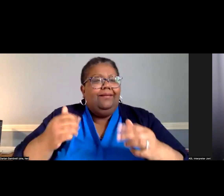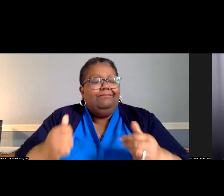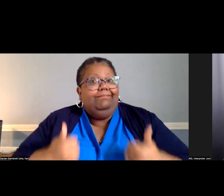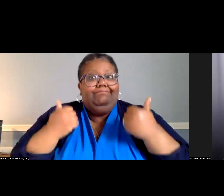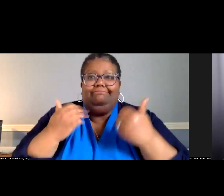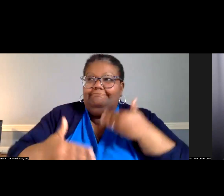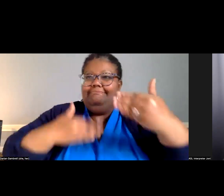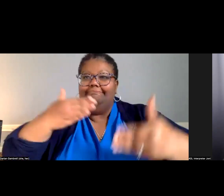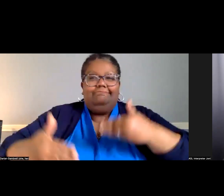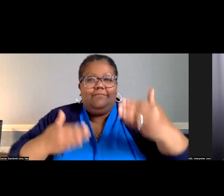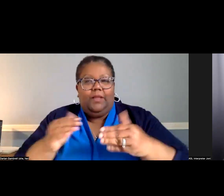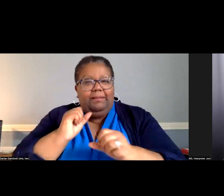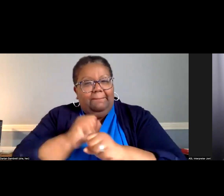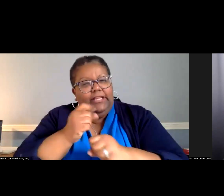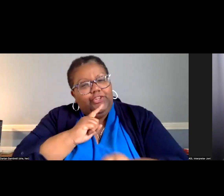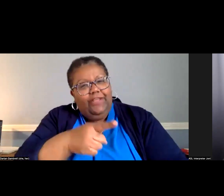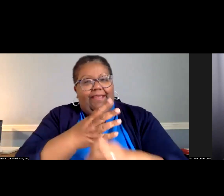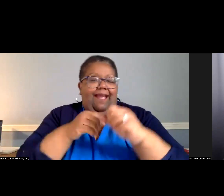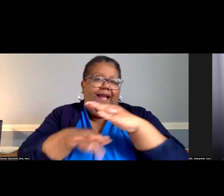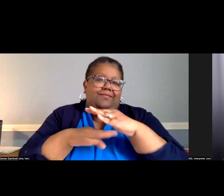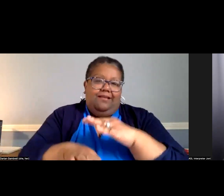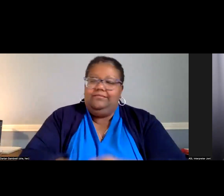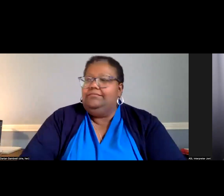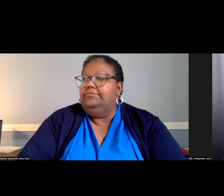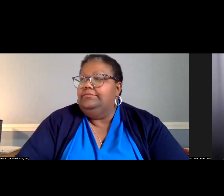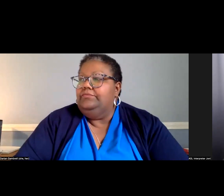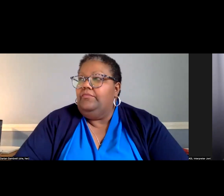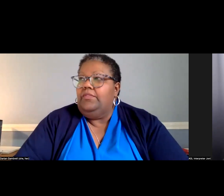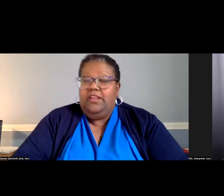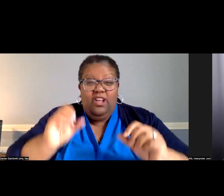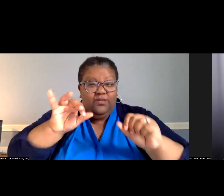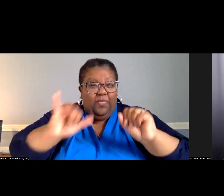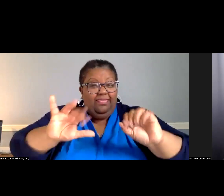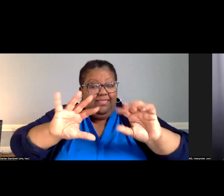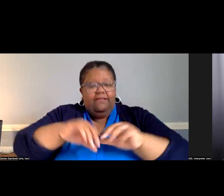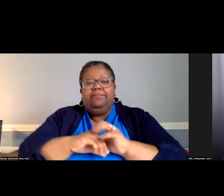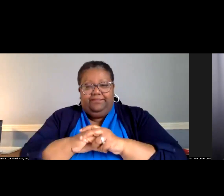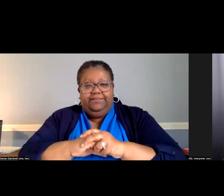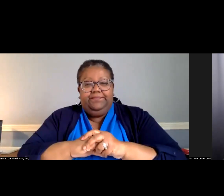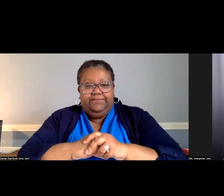who identify as deaf blind for them to maintain their independence and also to ensure they have